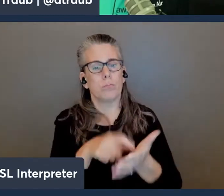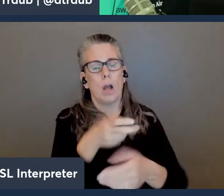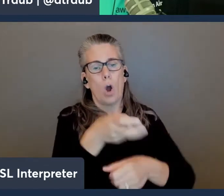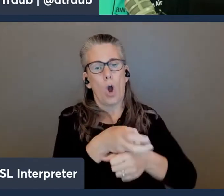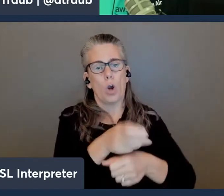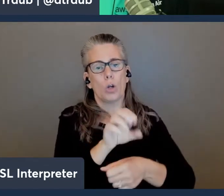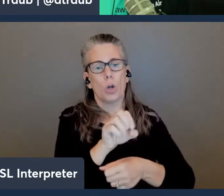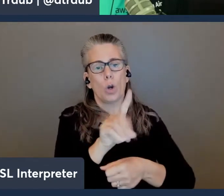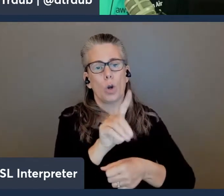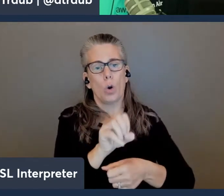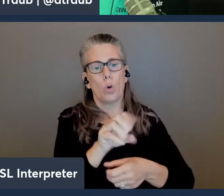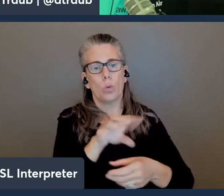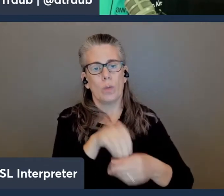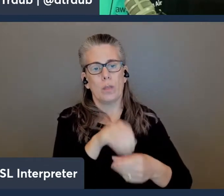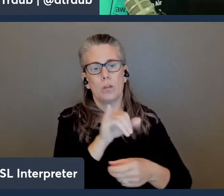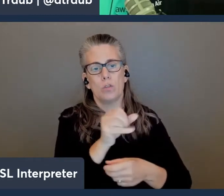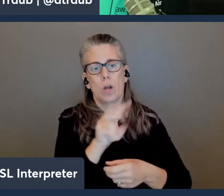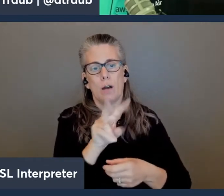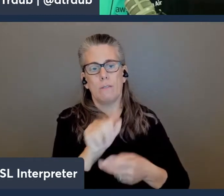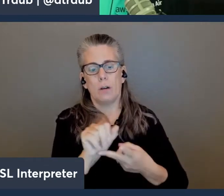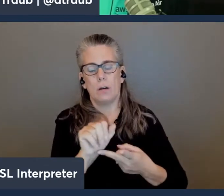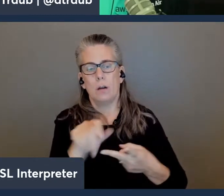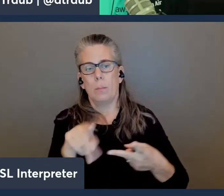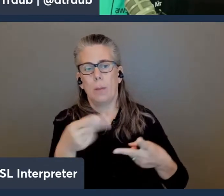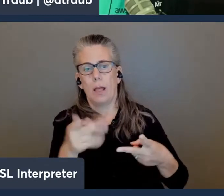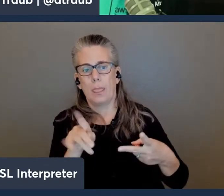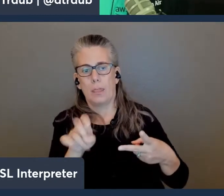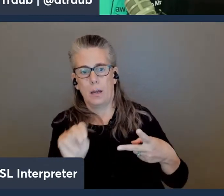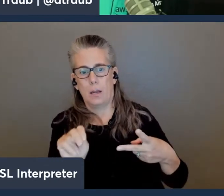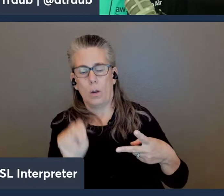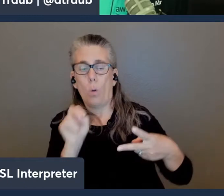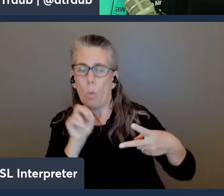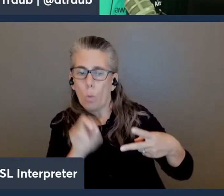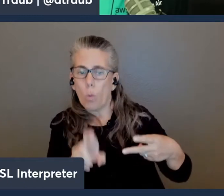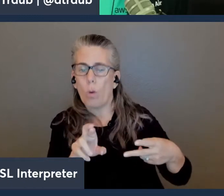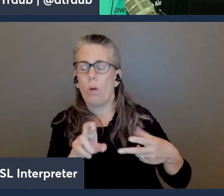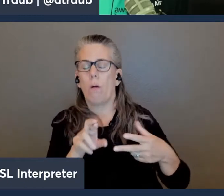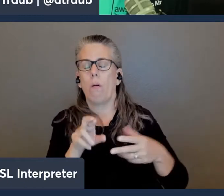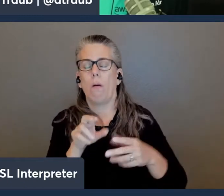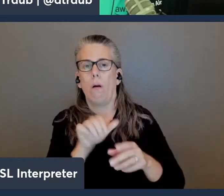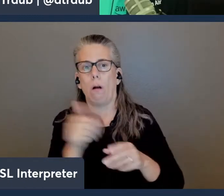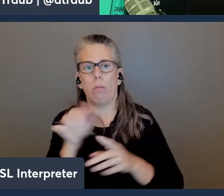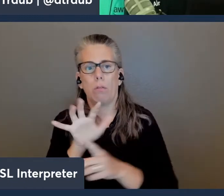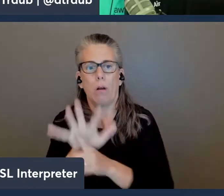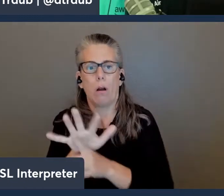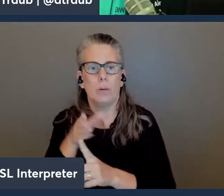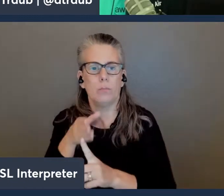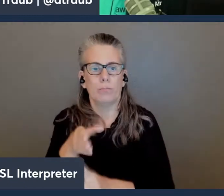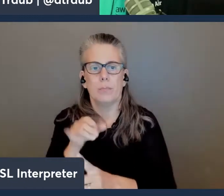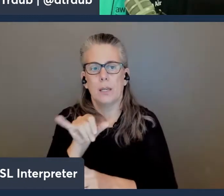or yet, as you mentioned, very common to put these in a YAML file or a config file or-